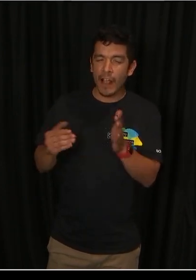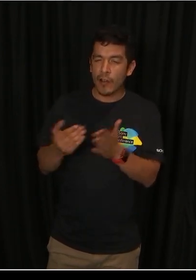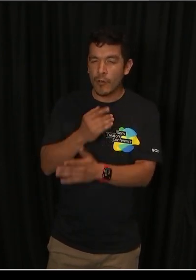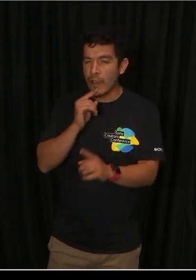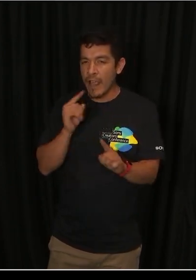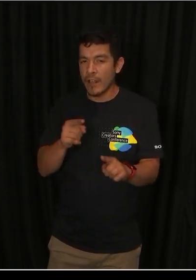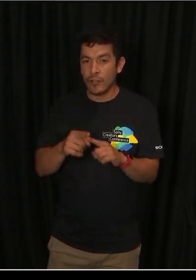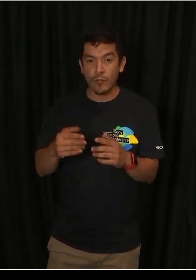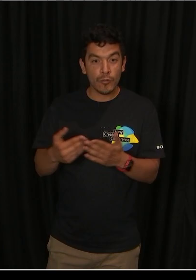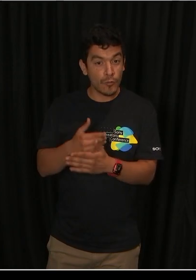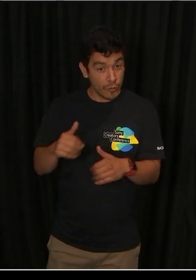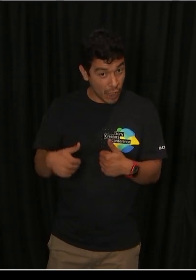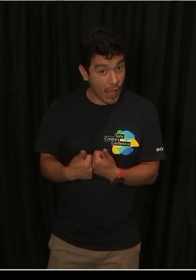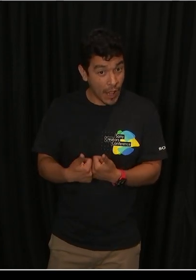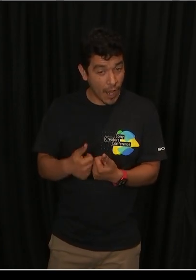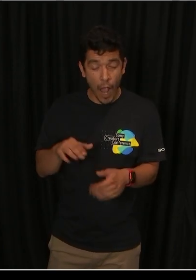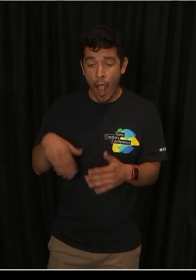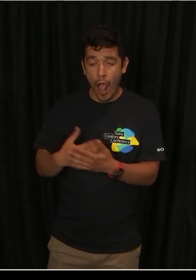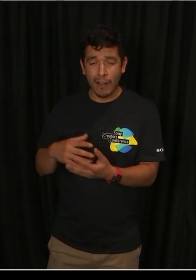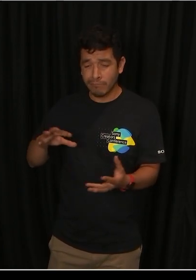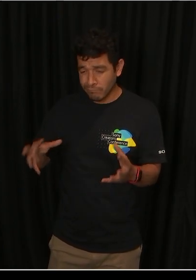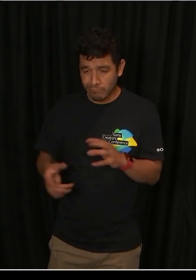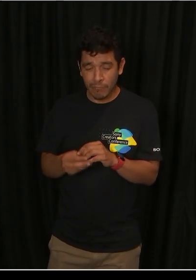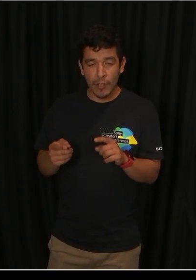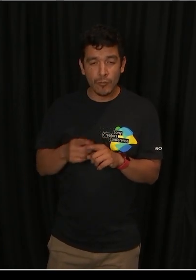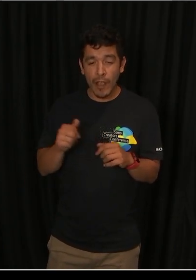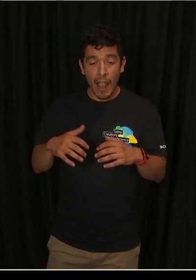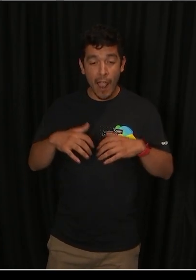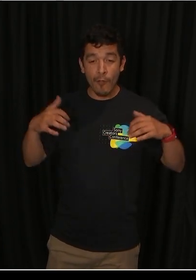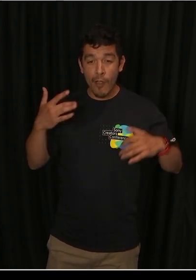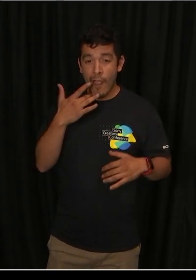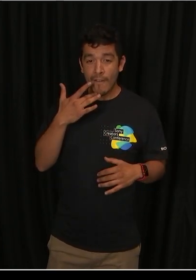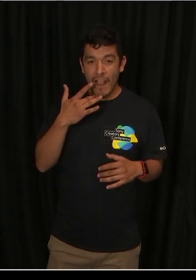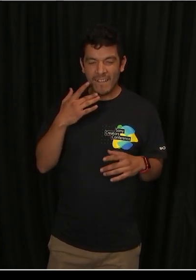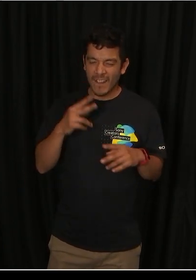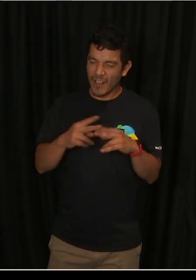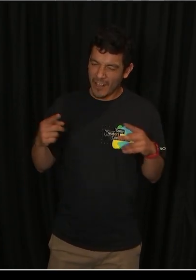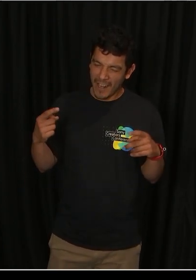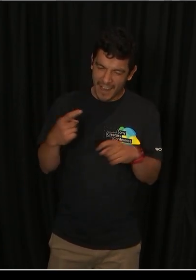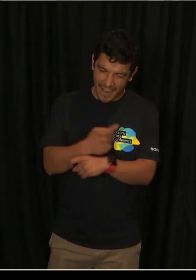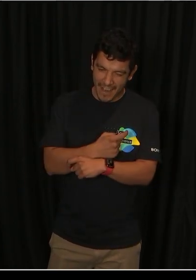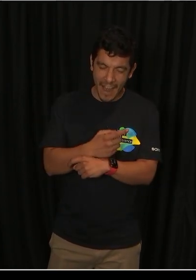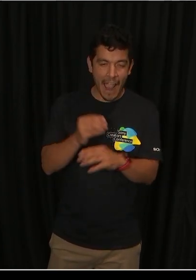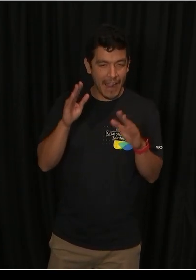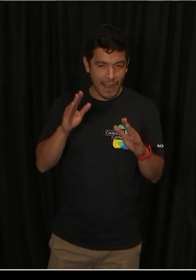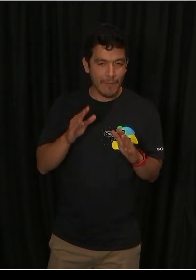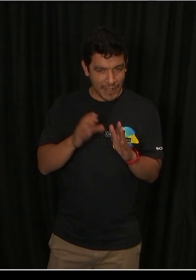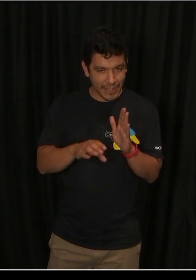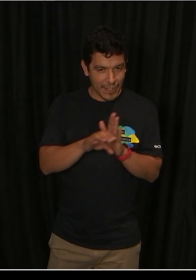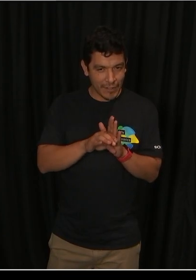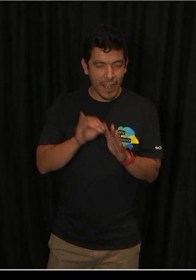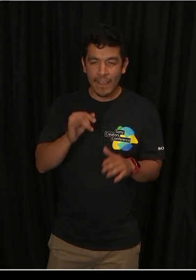All of this adds up to a crowd favorite, super complex, and amazing character that always steals the show.